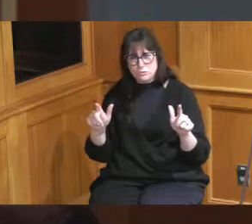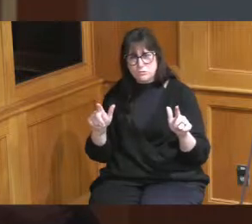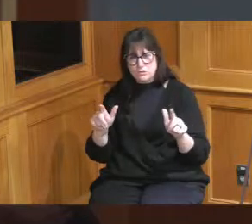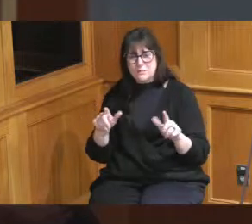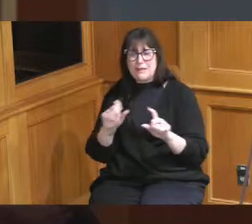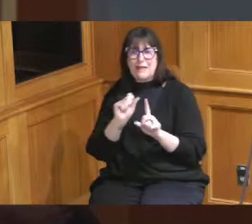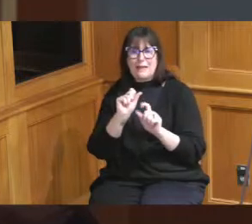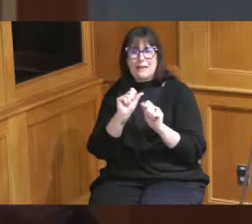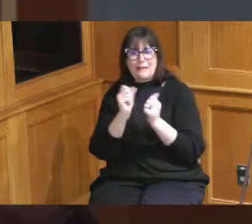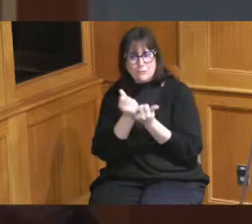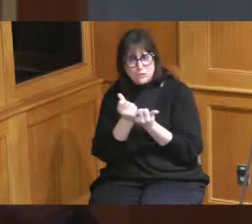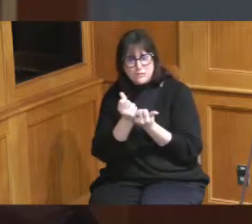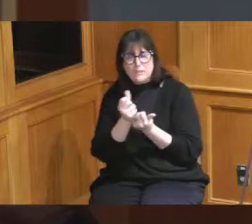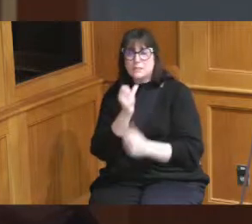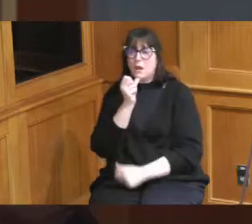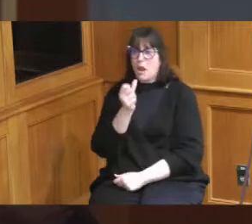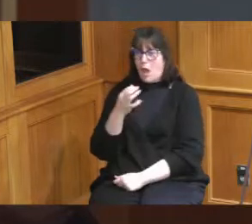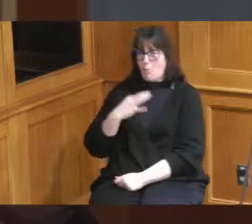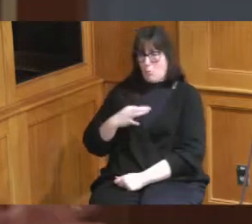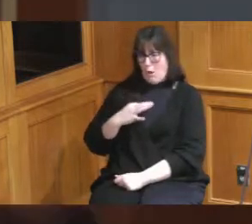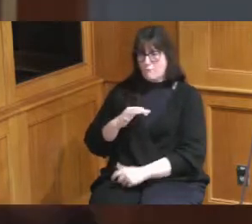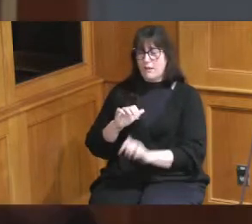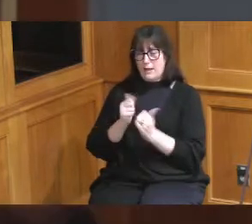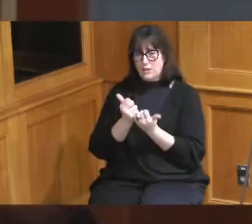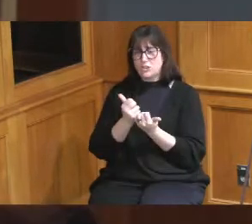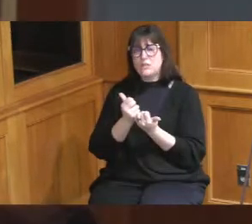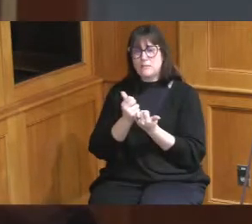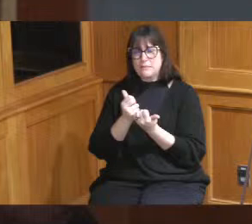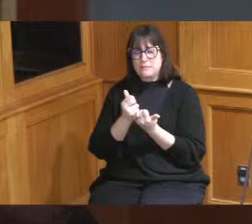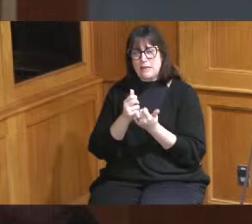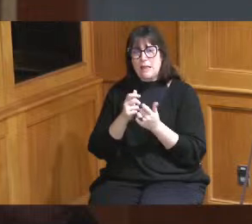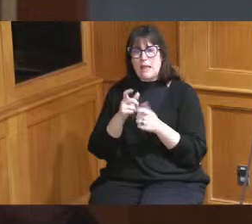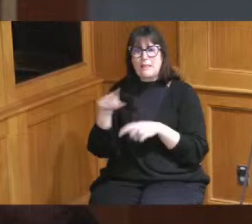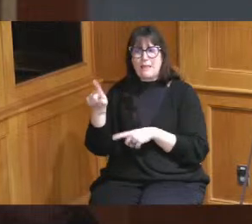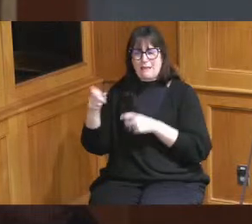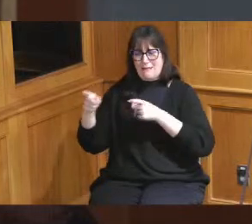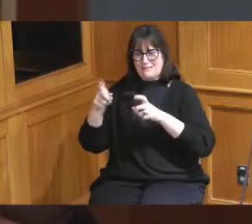and or nonprofits who deal with the different populations in Hamilton County and I can send